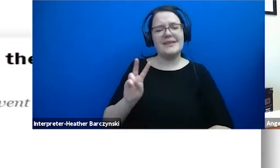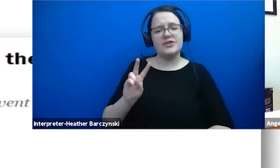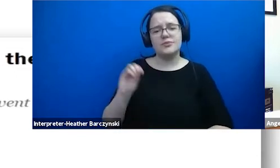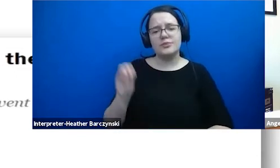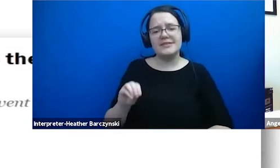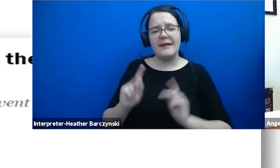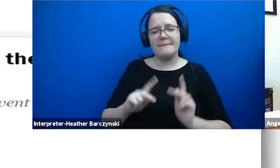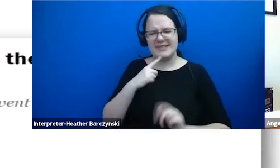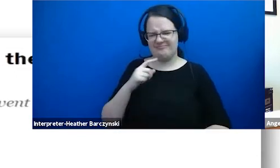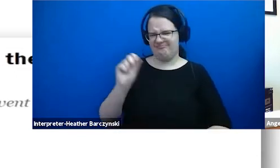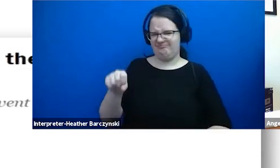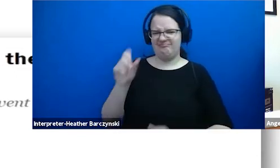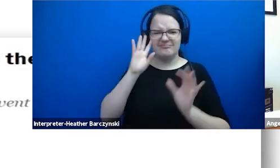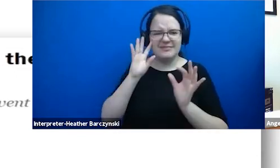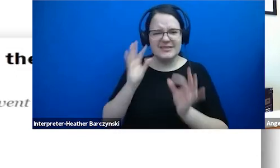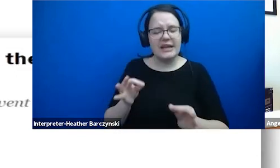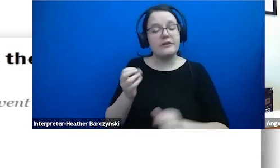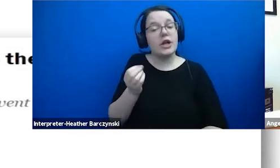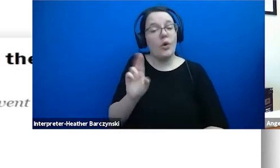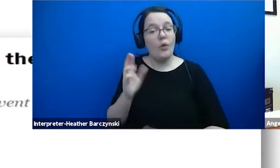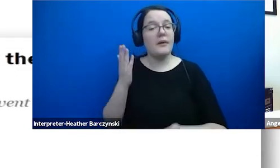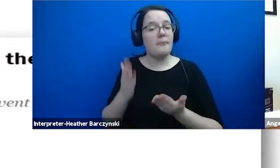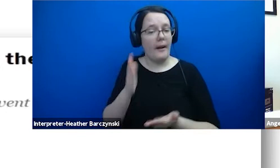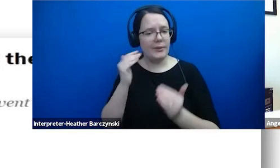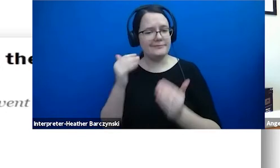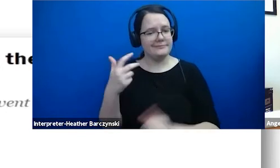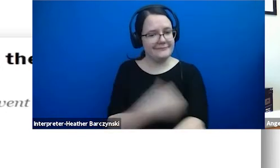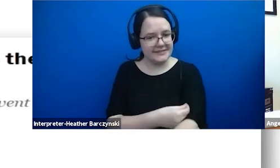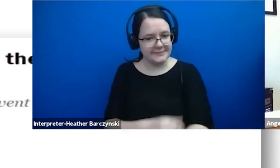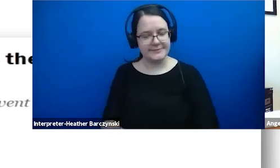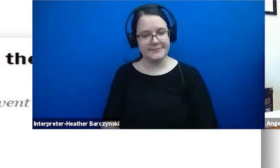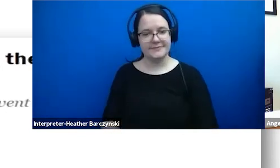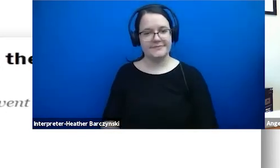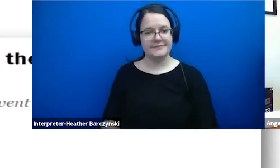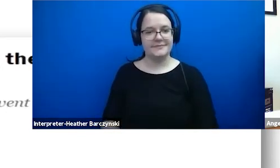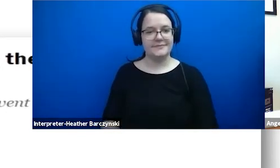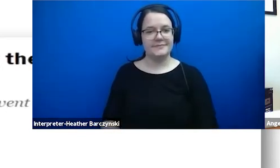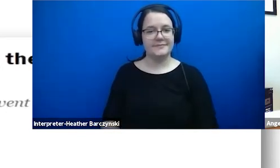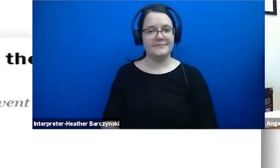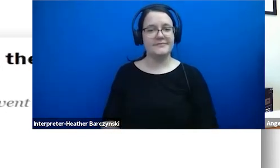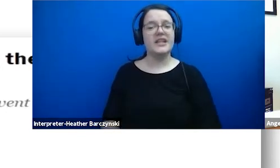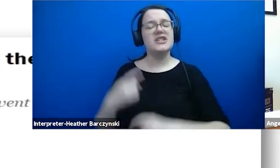they definitely are probably would get a vaccine there's been a lot of controversy around these